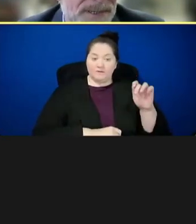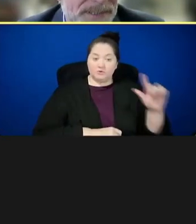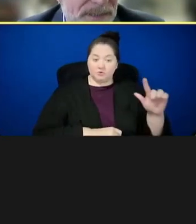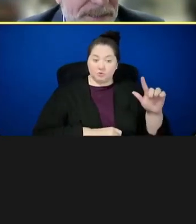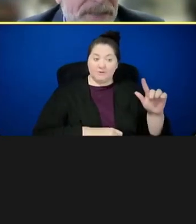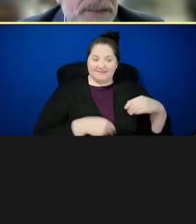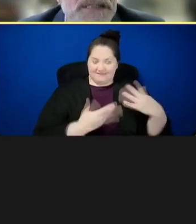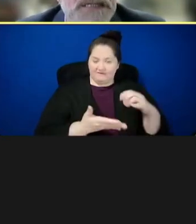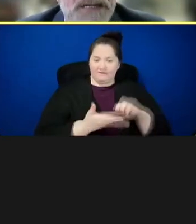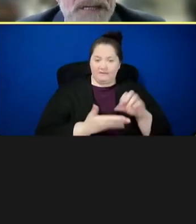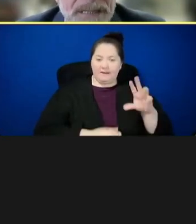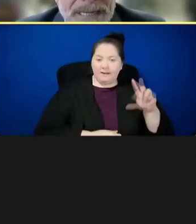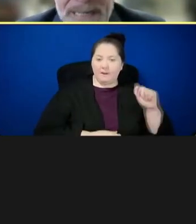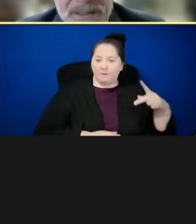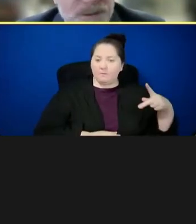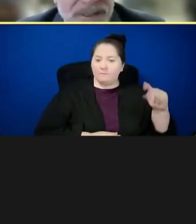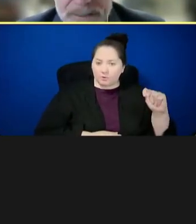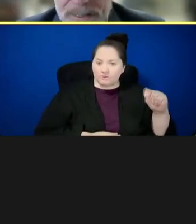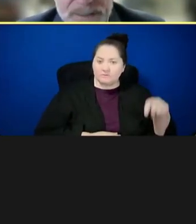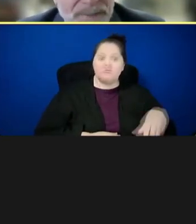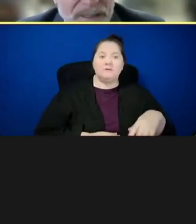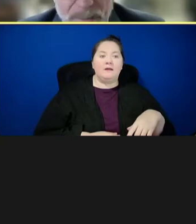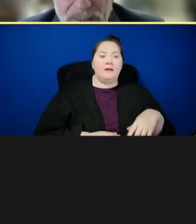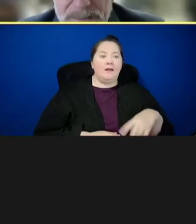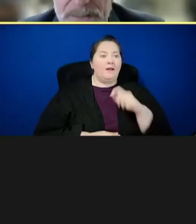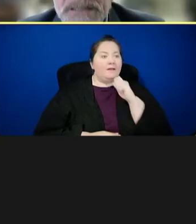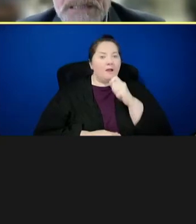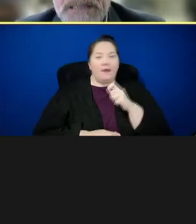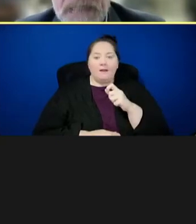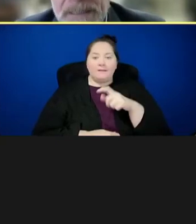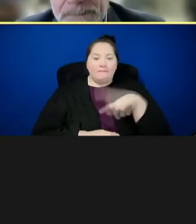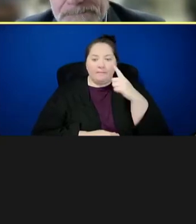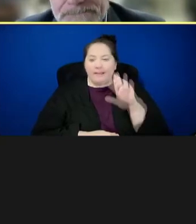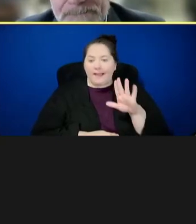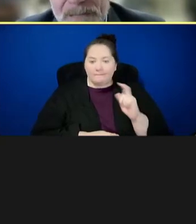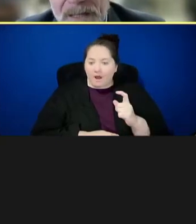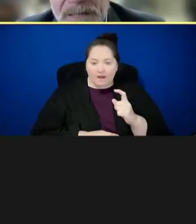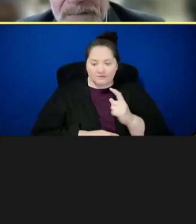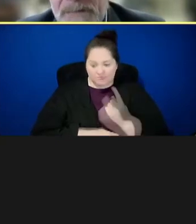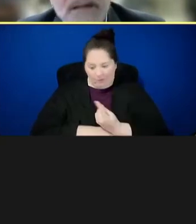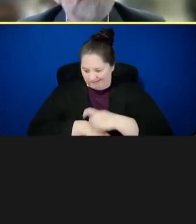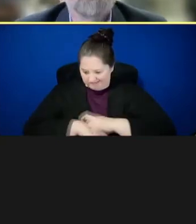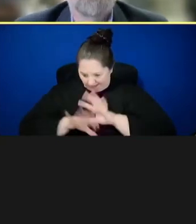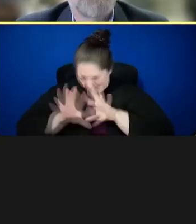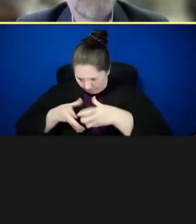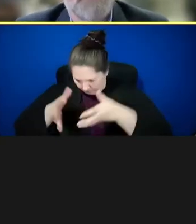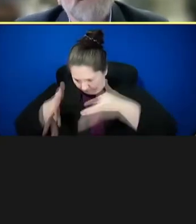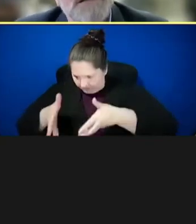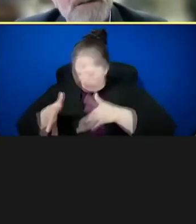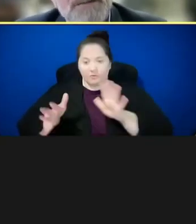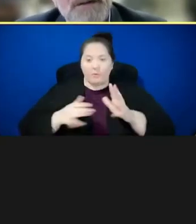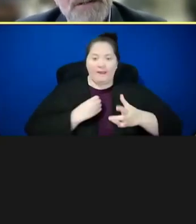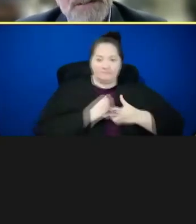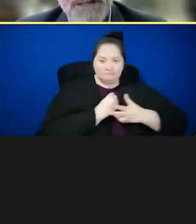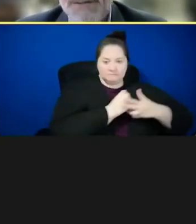it's giving and not treat it as a black box. And that, with that, I'll conclude my presentation.